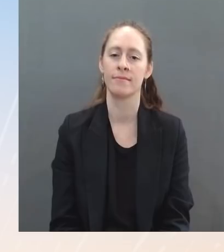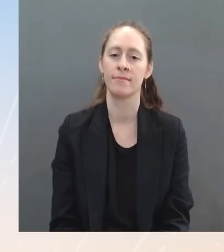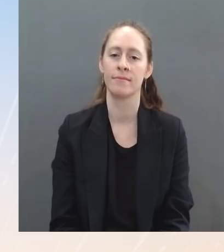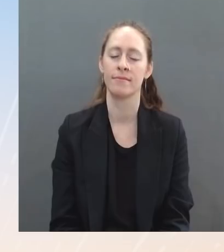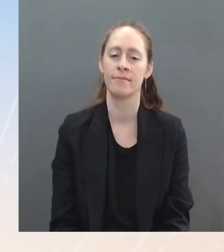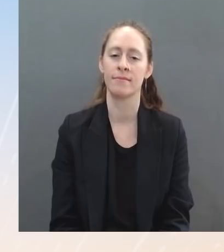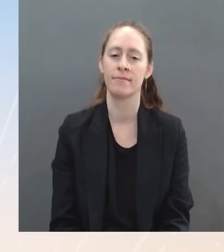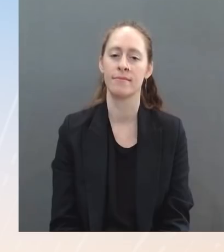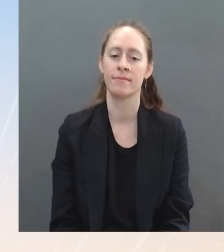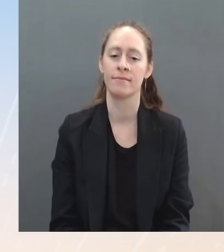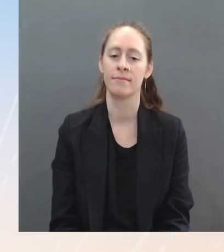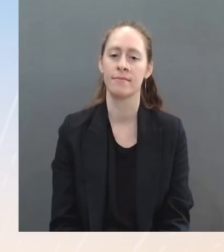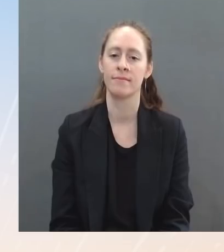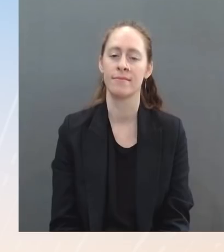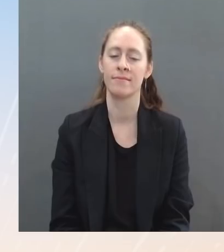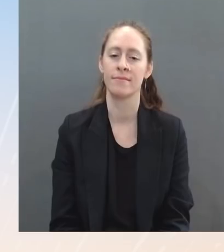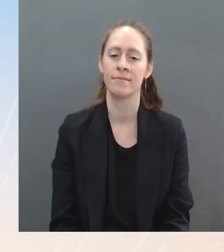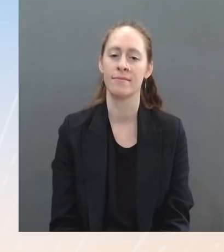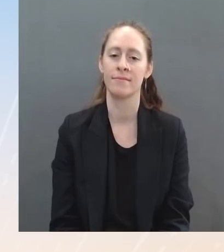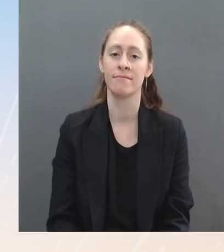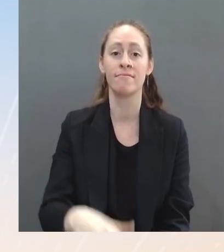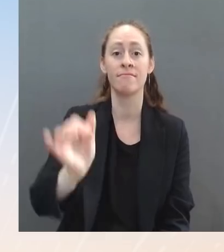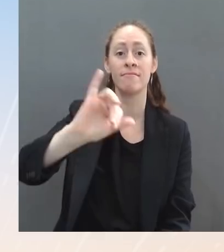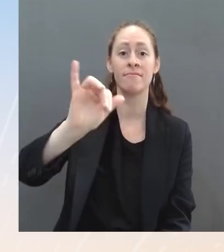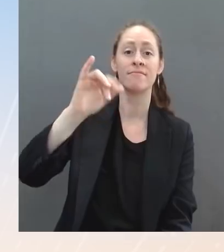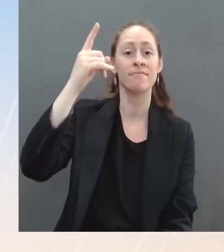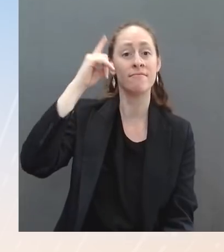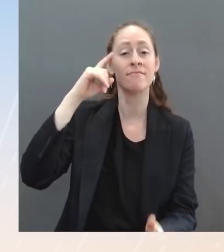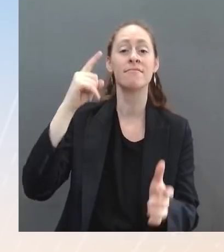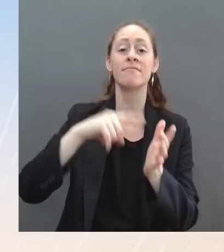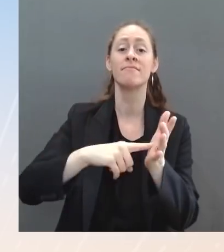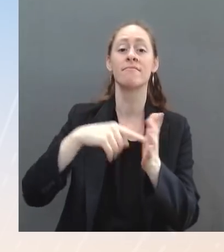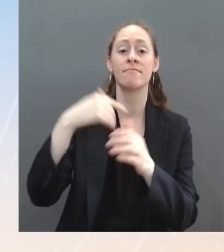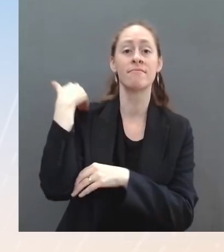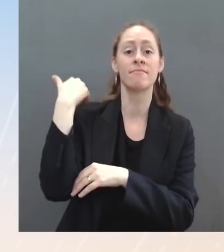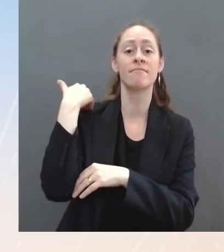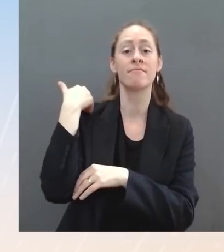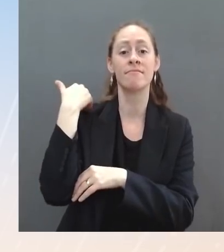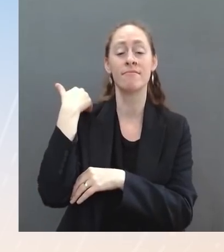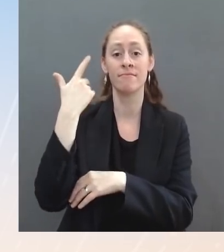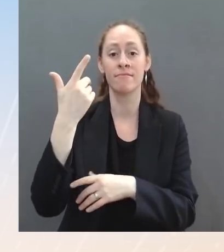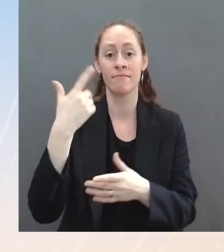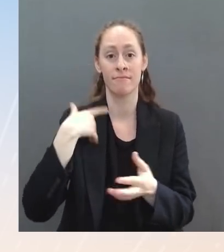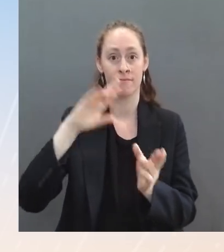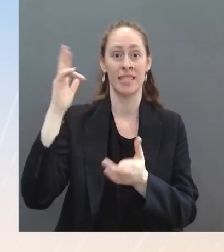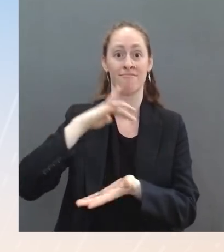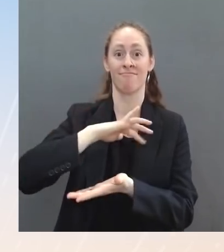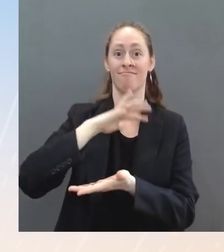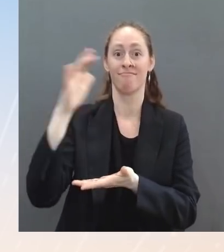So there is demand out there in the market. The last thing that I would say is that a very important element